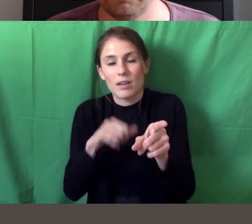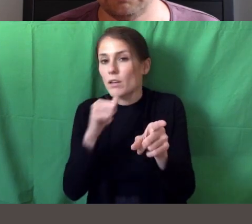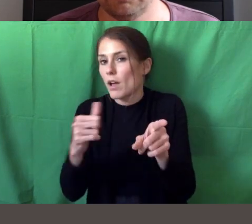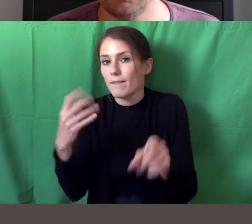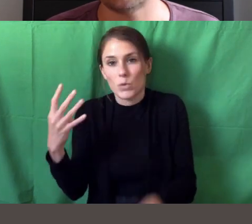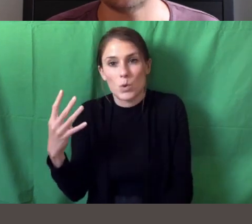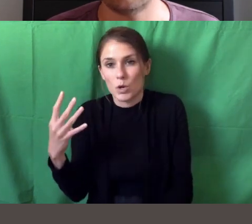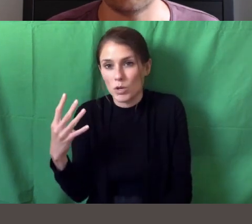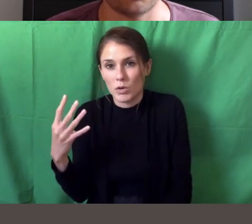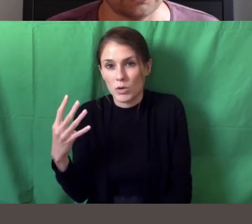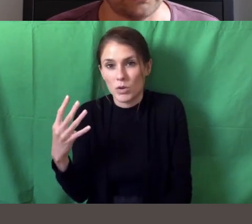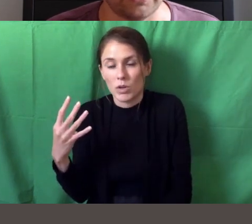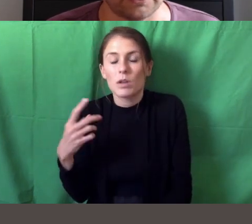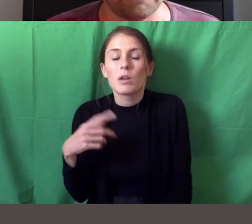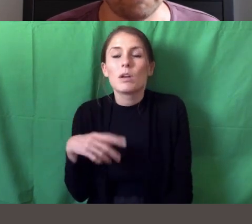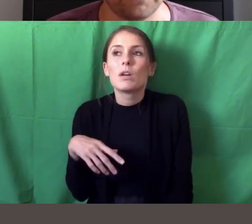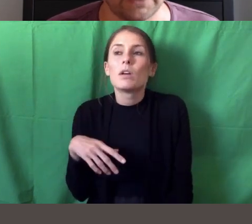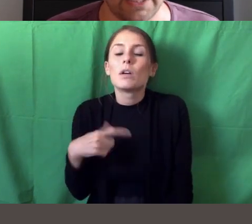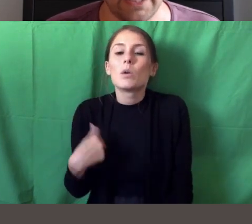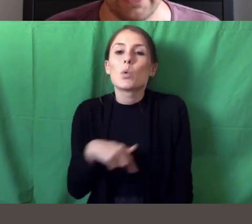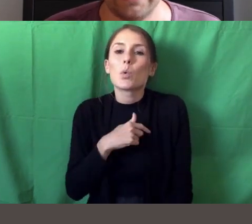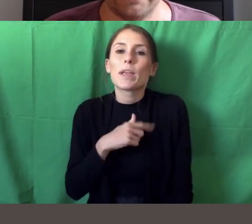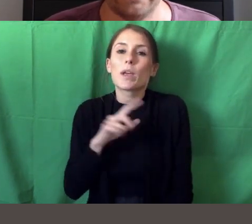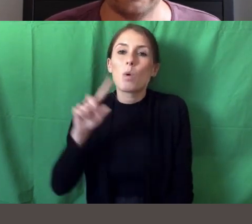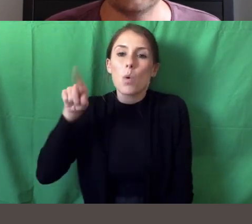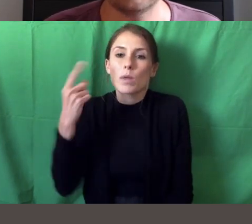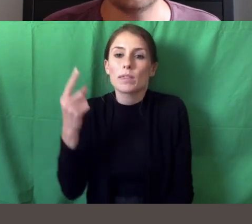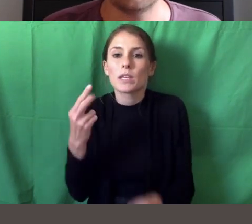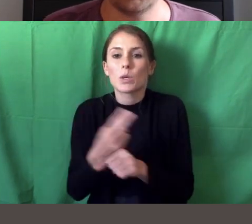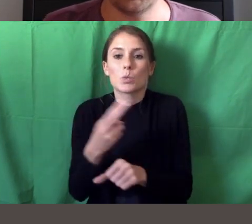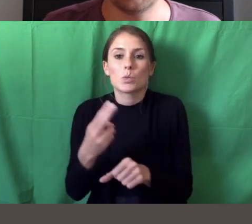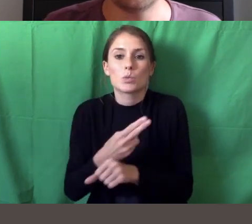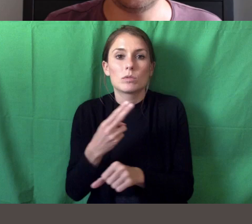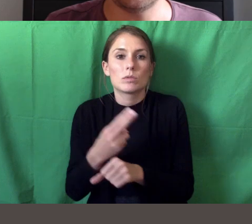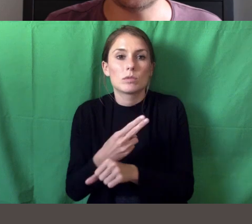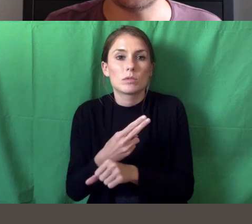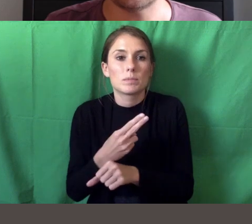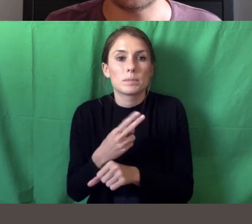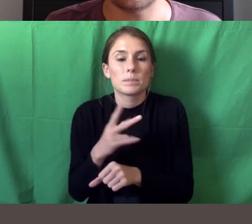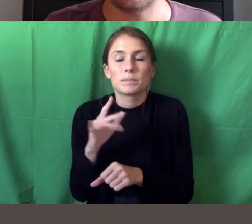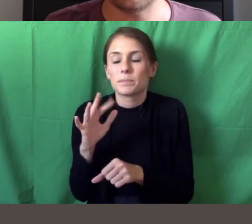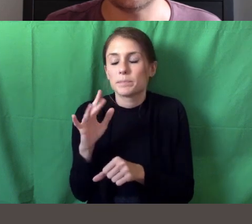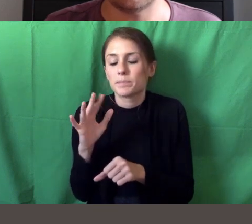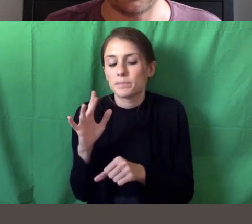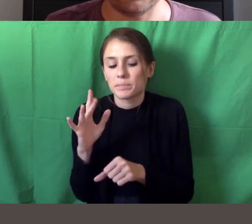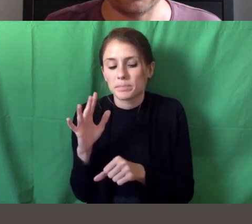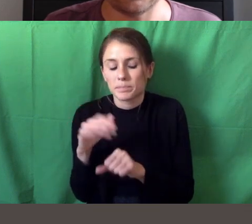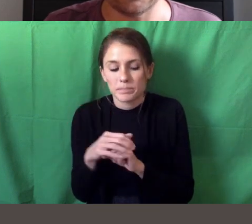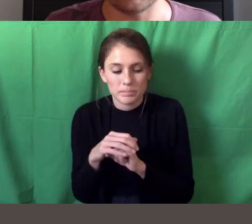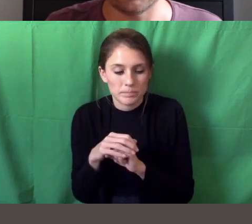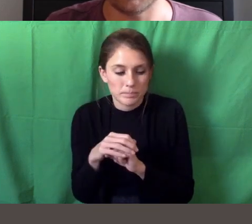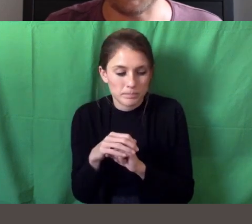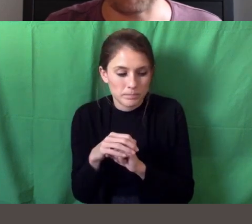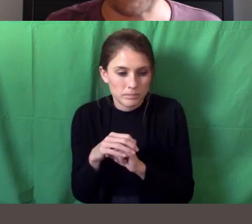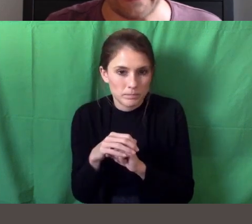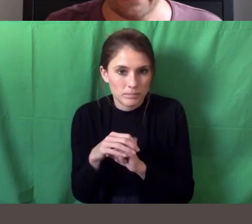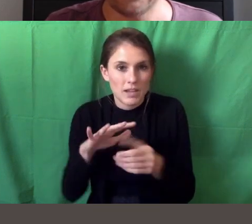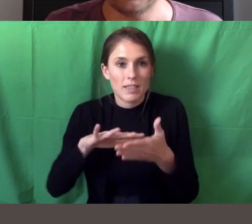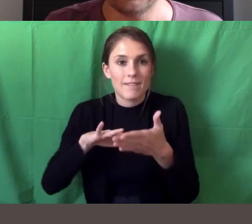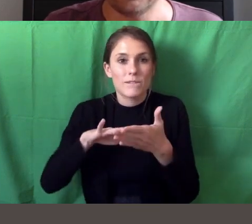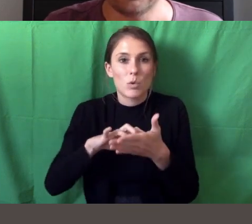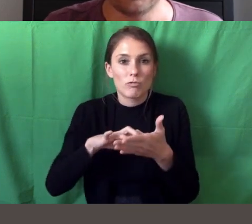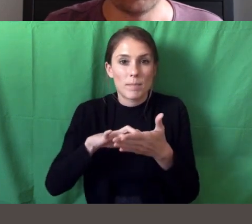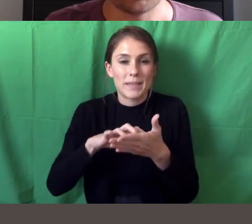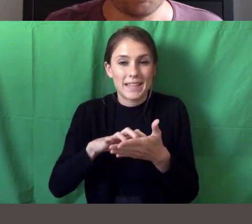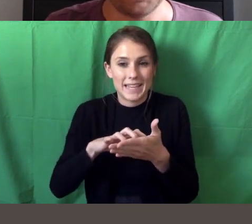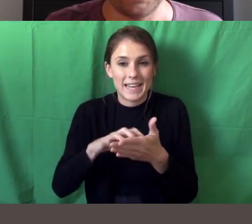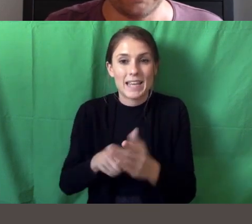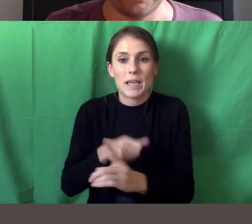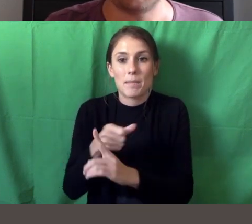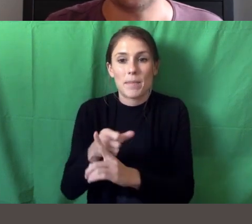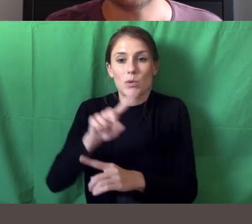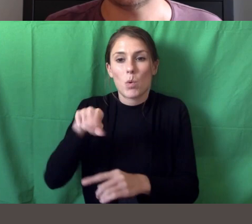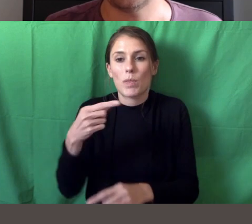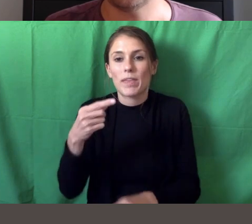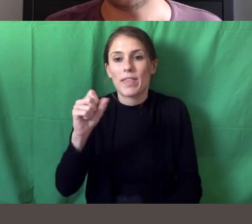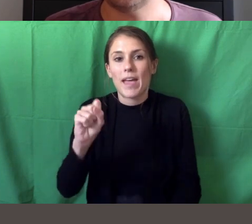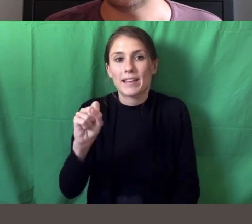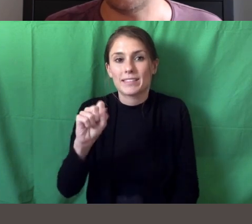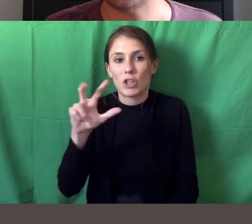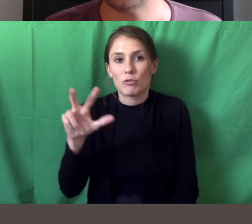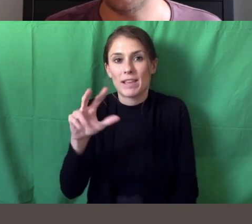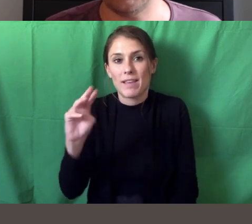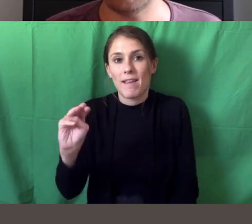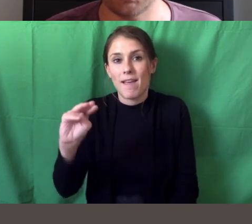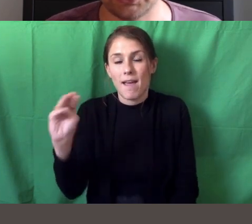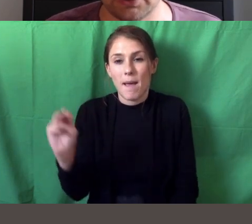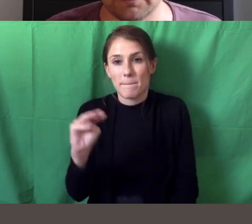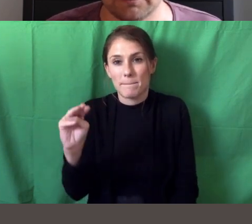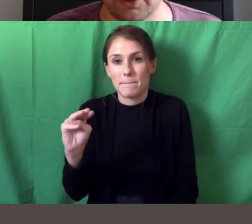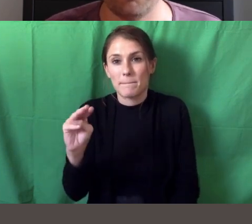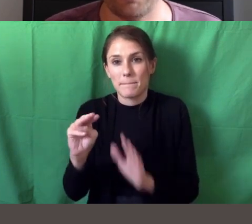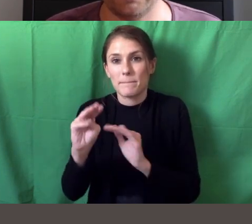only tox3 uses pylib, not tox4. And we only used the, and the vulnerability affected only